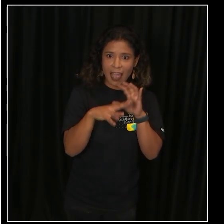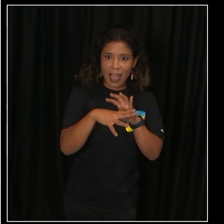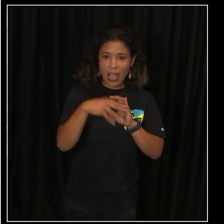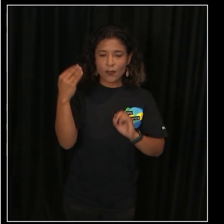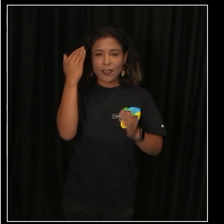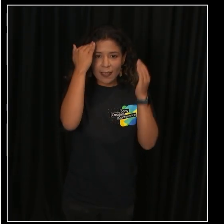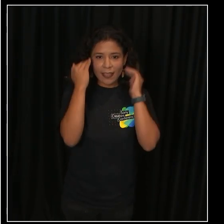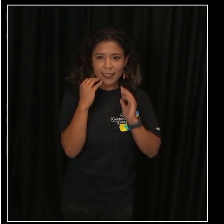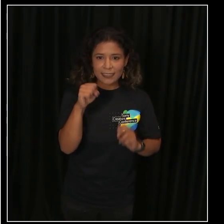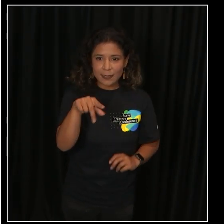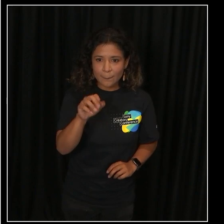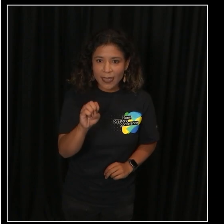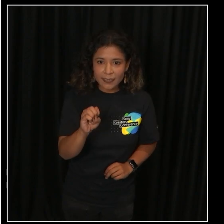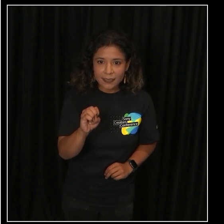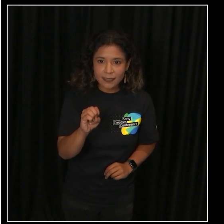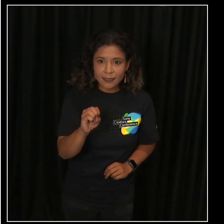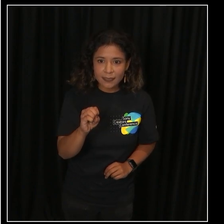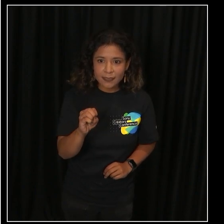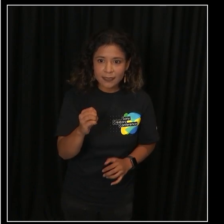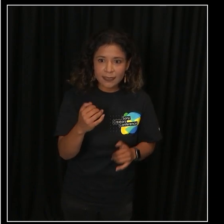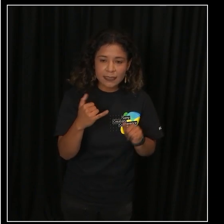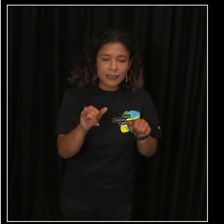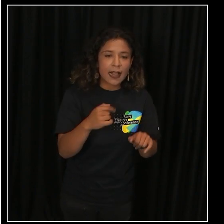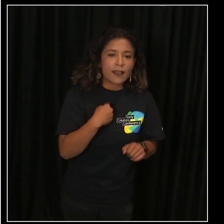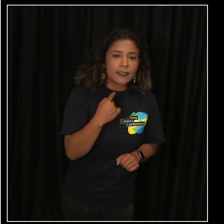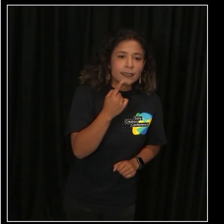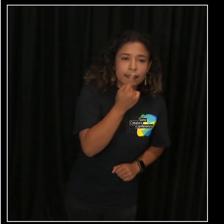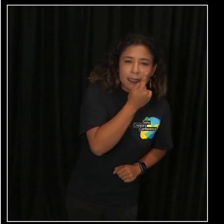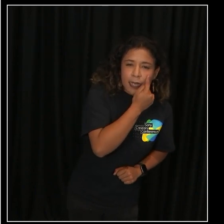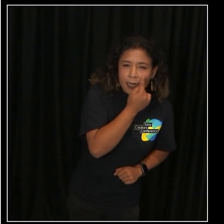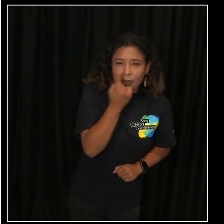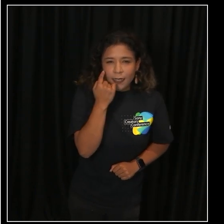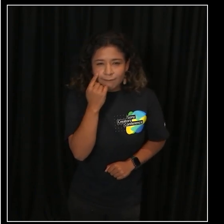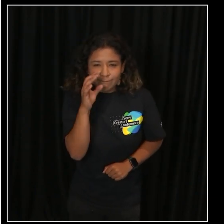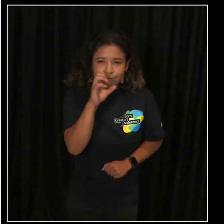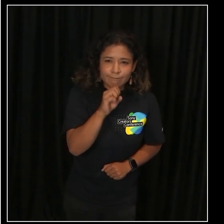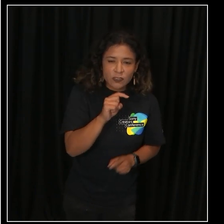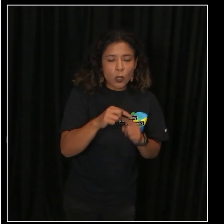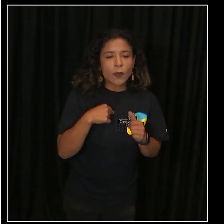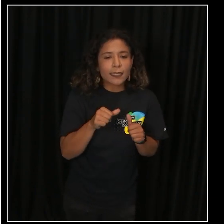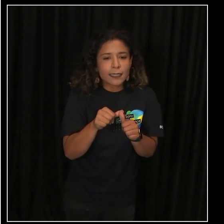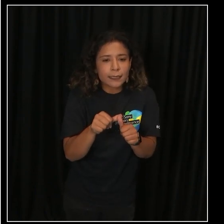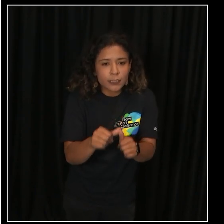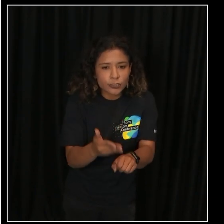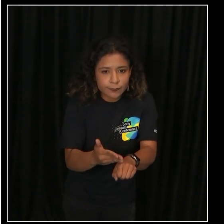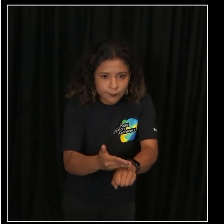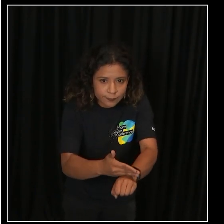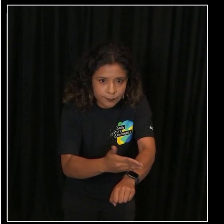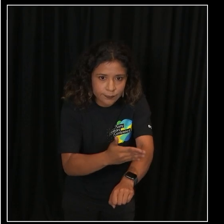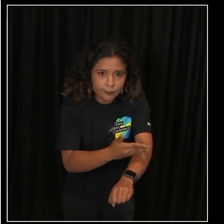We still don't have alignment with eyes, necessarily,